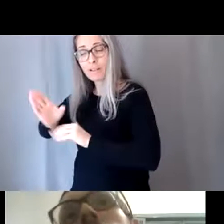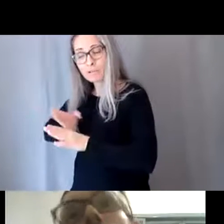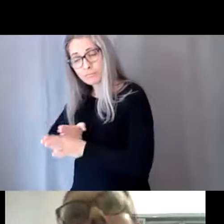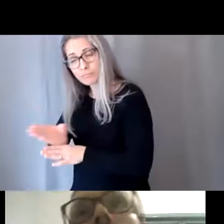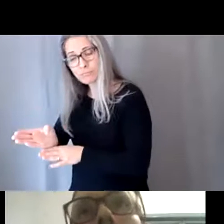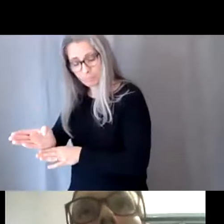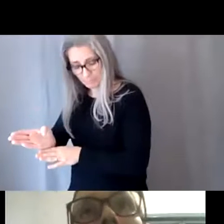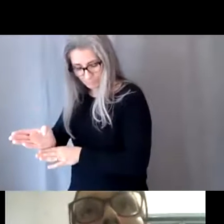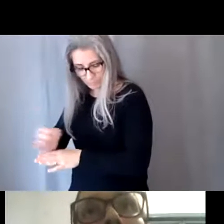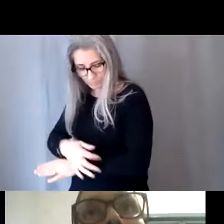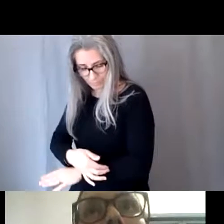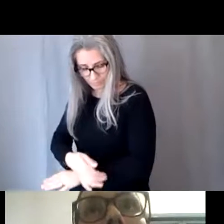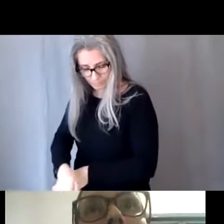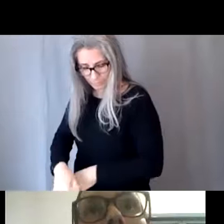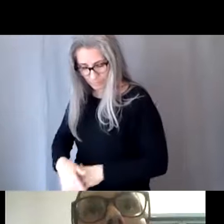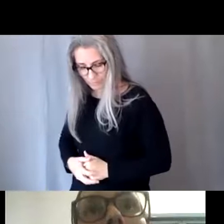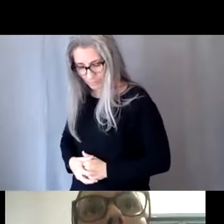become evidence-based